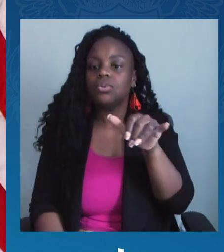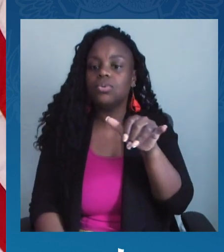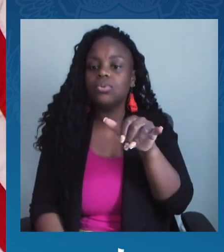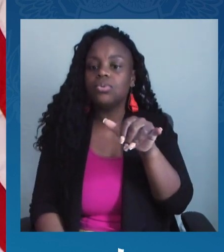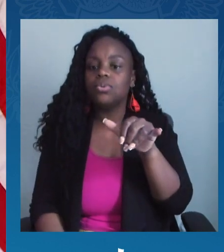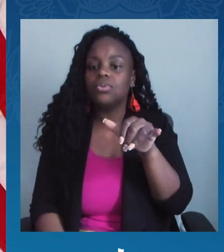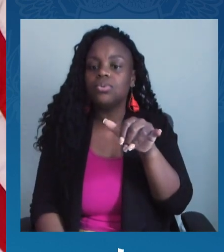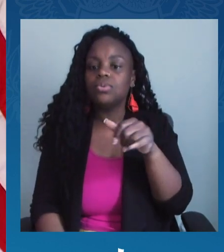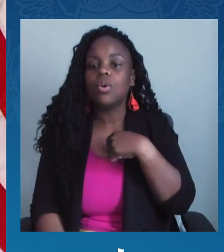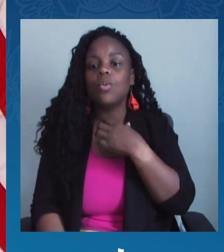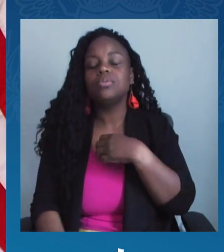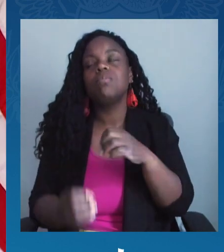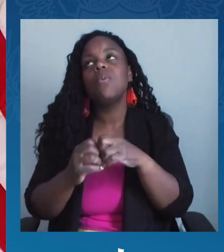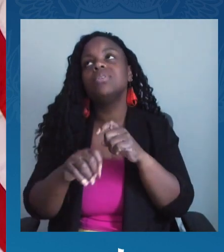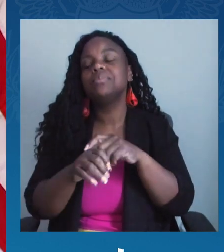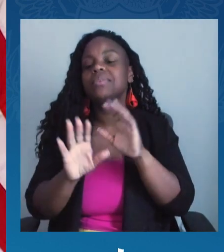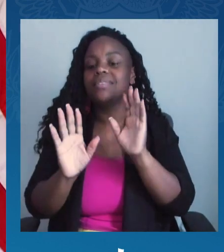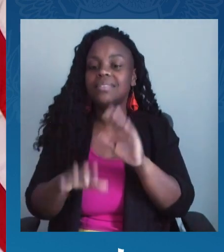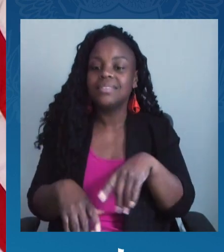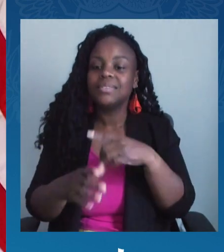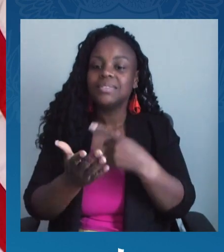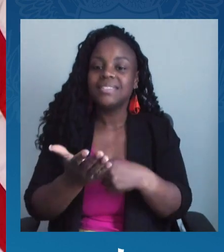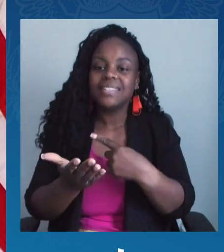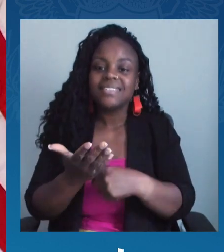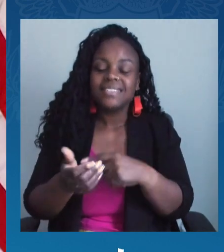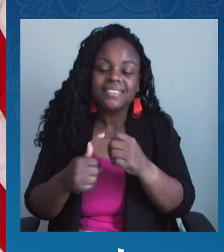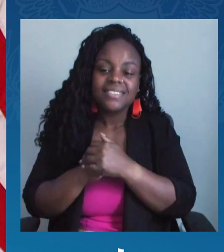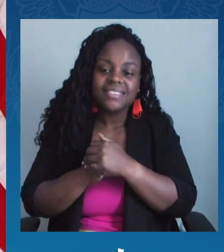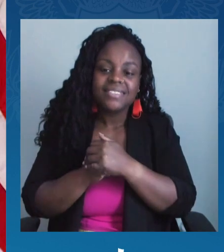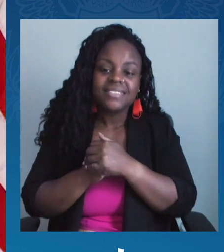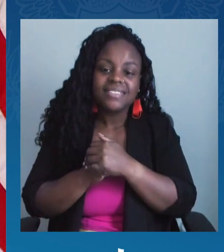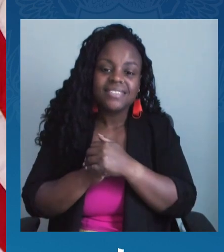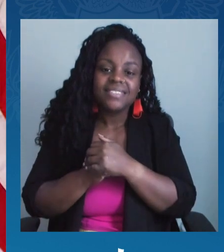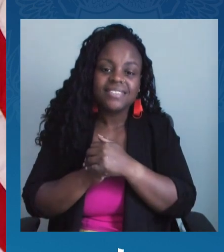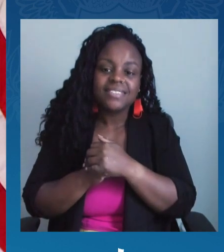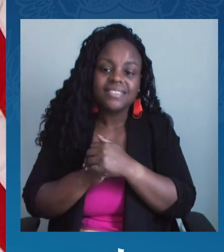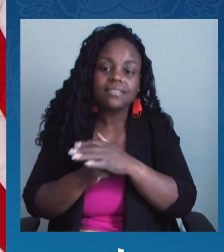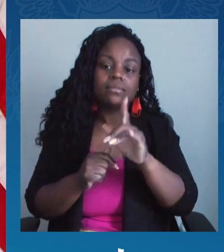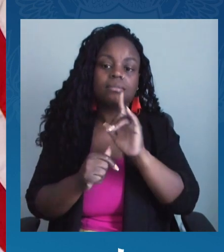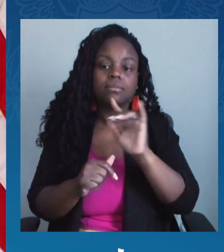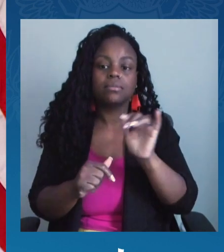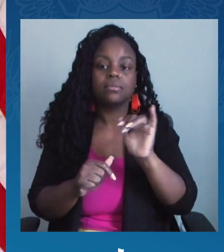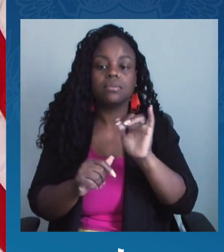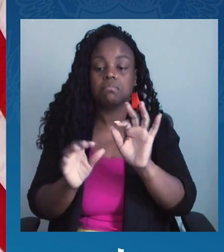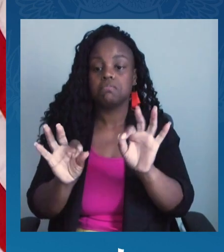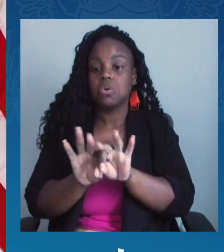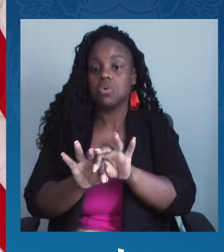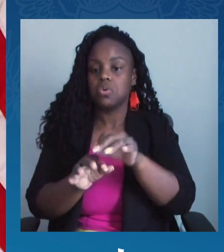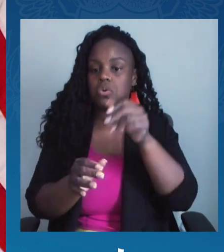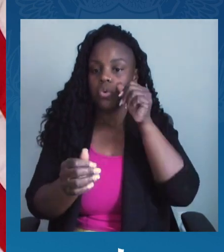but it's also important to remember the kind of trauma